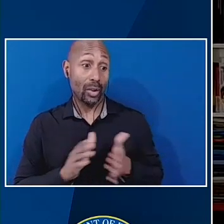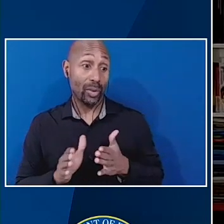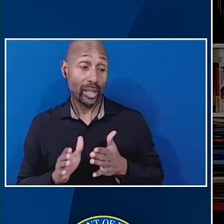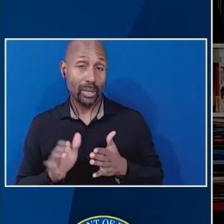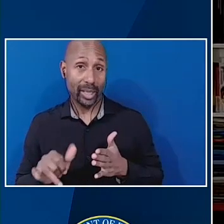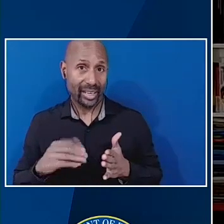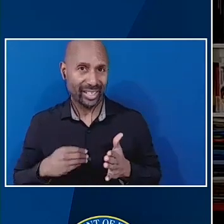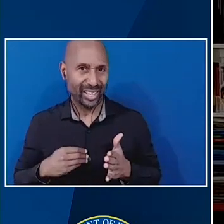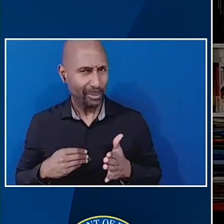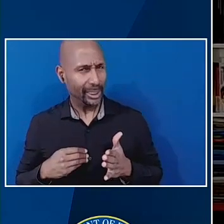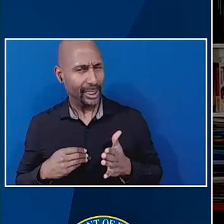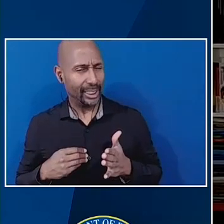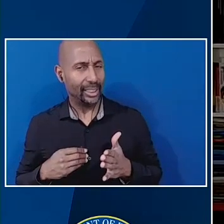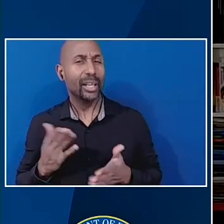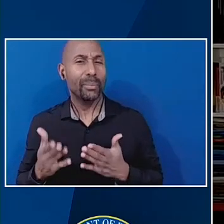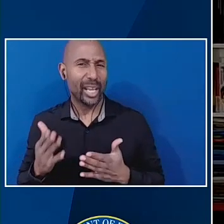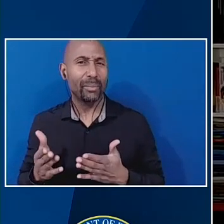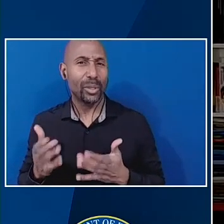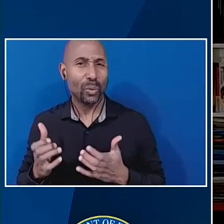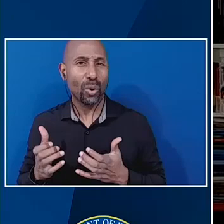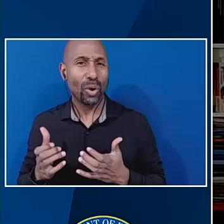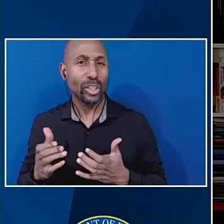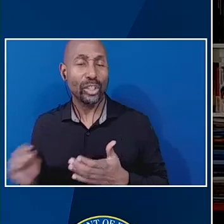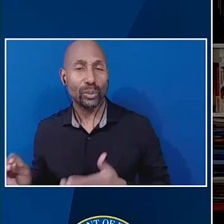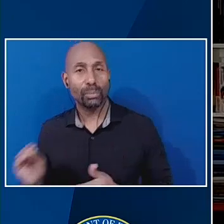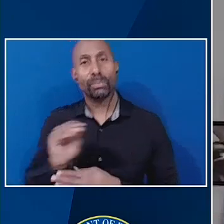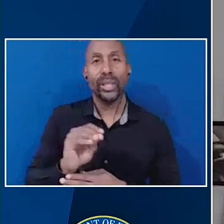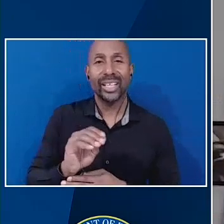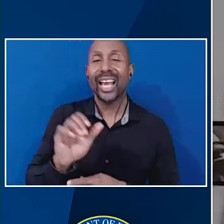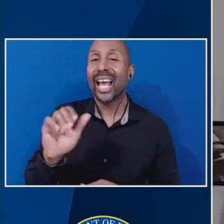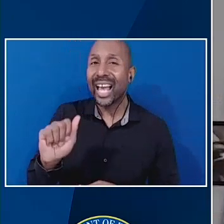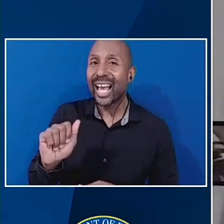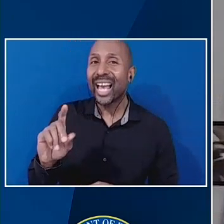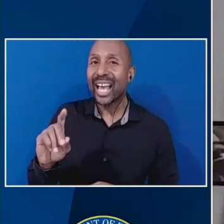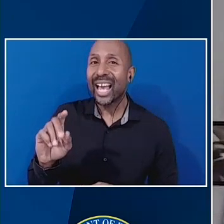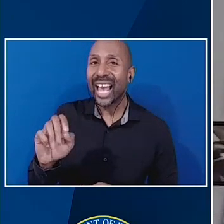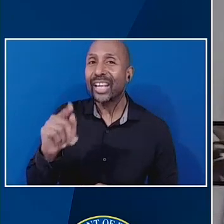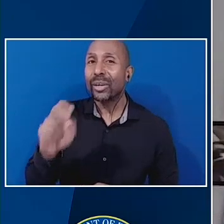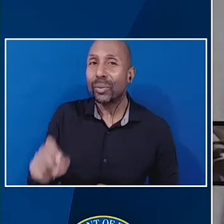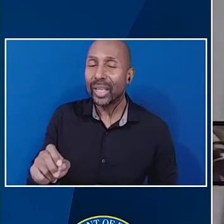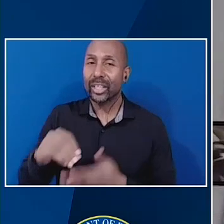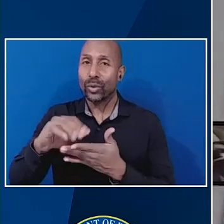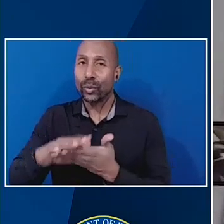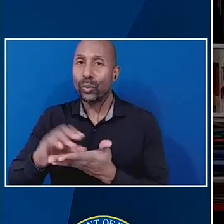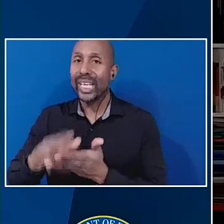. Adequate written would be a better- would capture, I think, what the Department